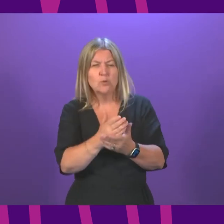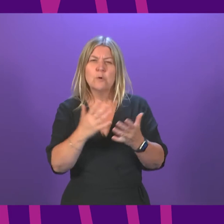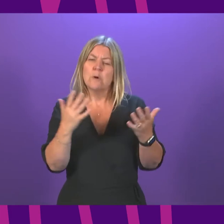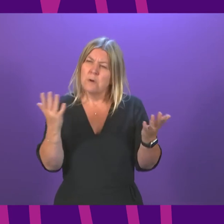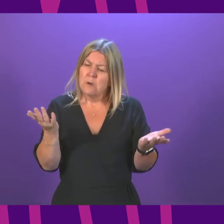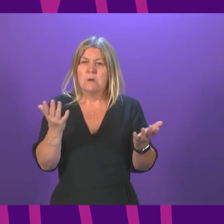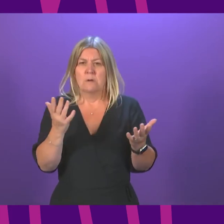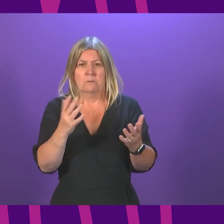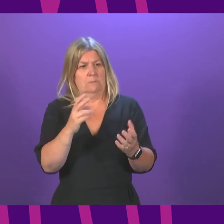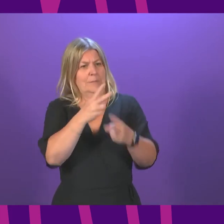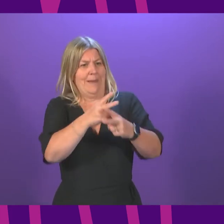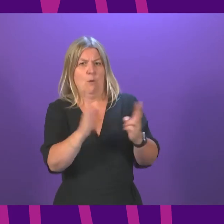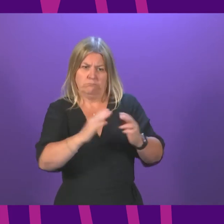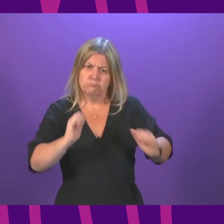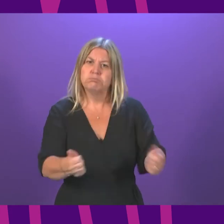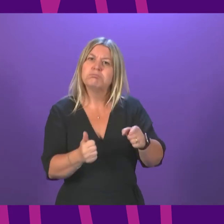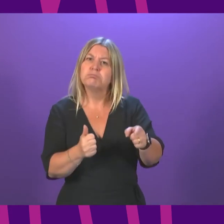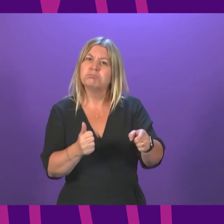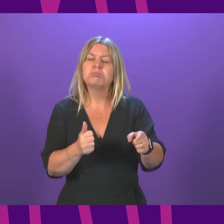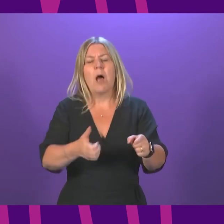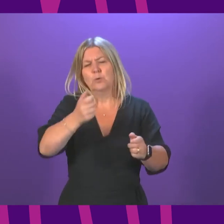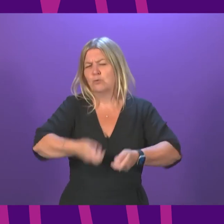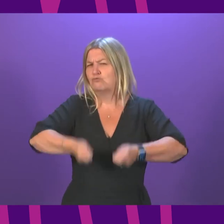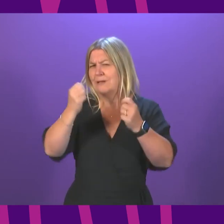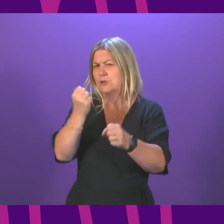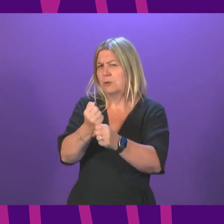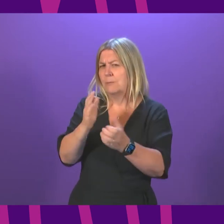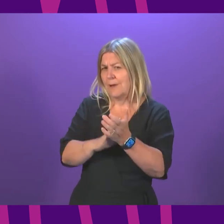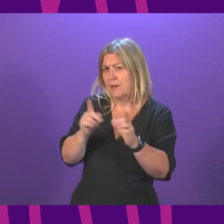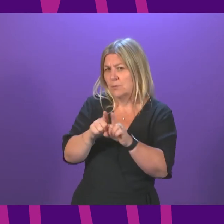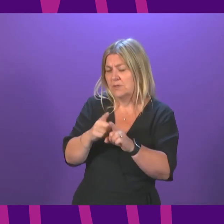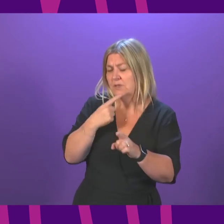important matter. Gillian Mackay also raised the issue during the debate.